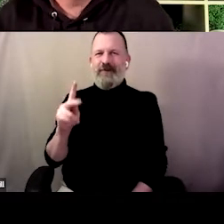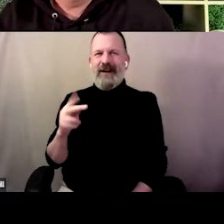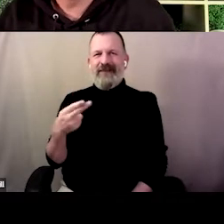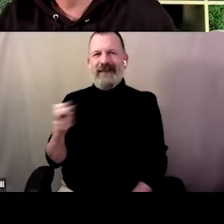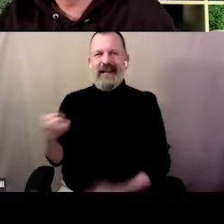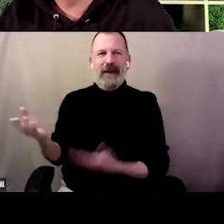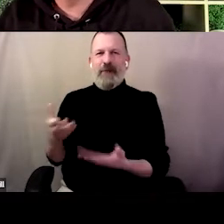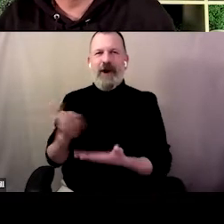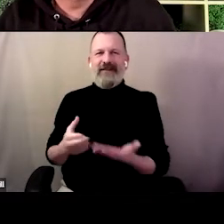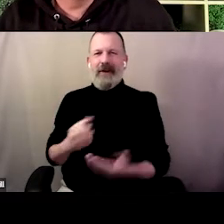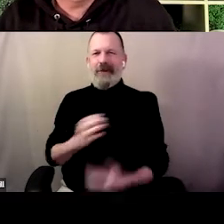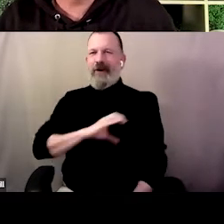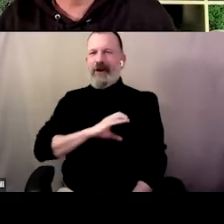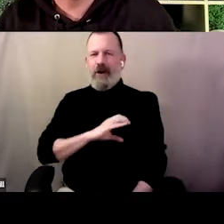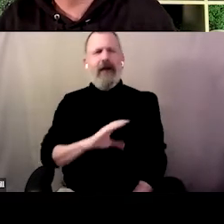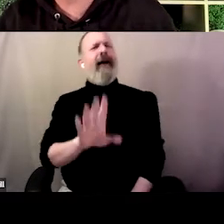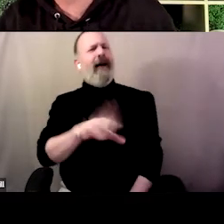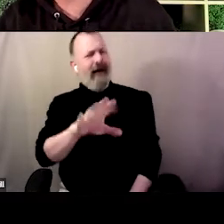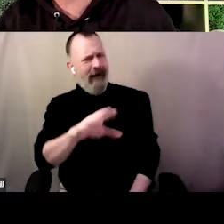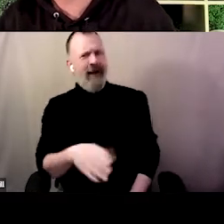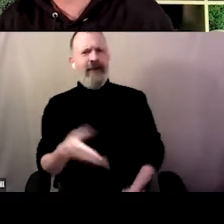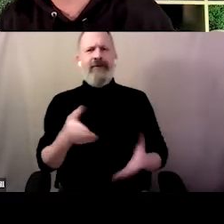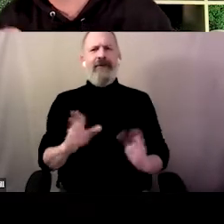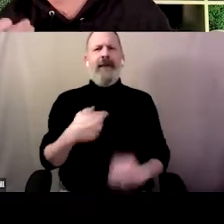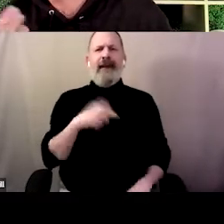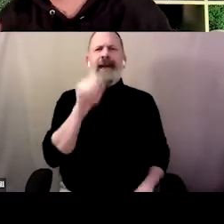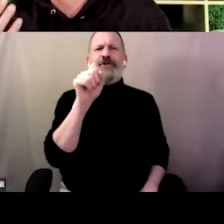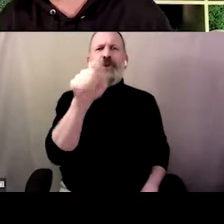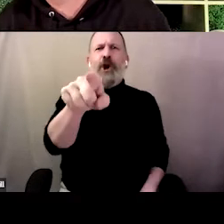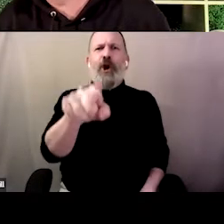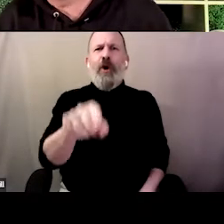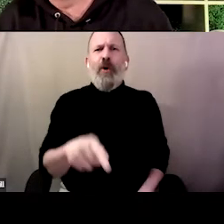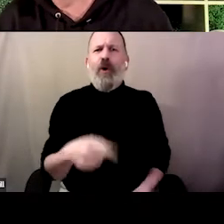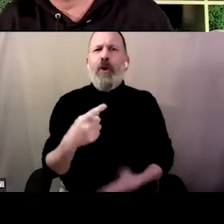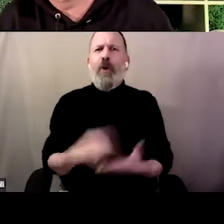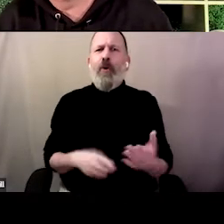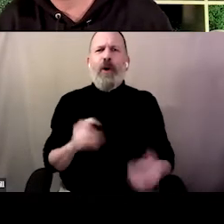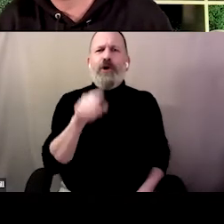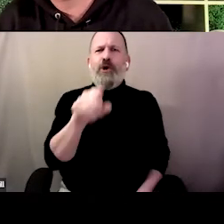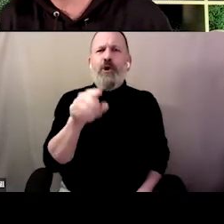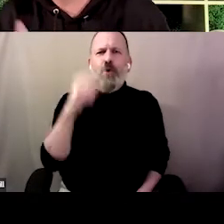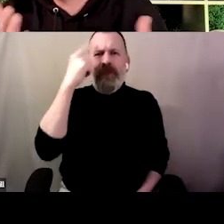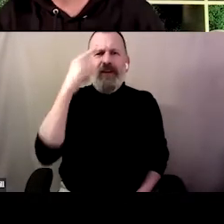CalebBarlow: Let me ask you guys a question. What do you think has been when we look at